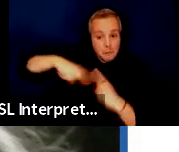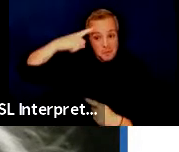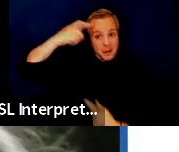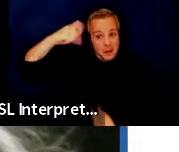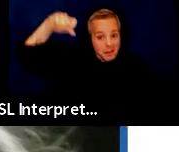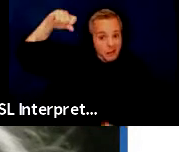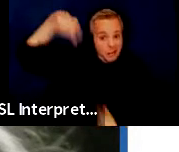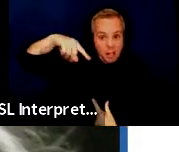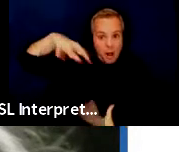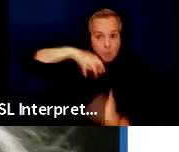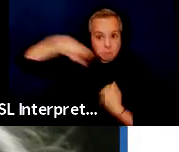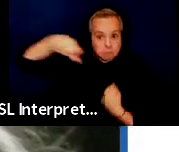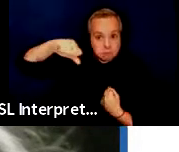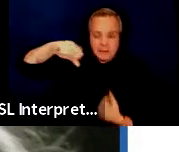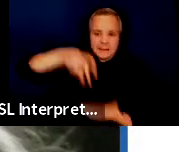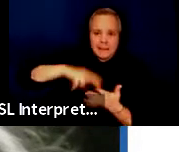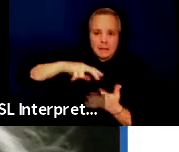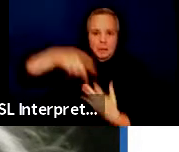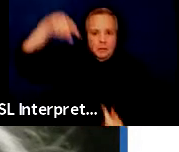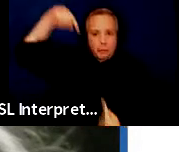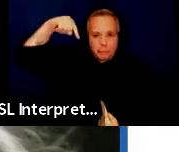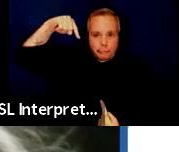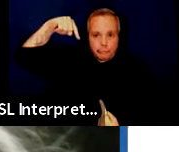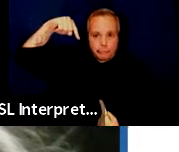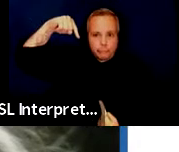CANNOT FEEL OR MOVE ANYTHING FROM THE CHEST LEVEL DOWN.